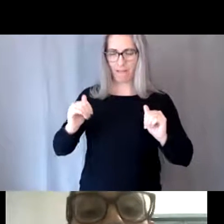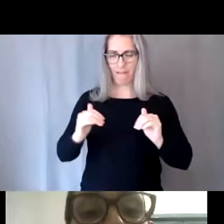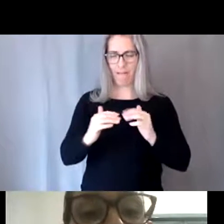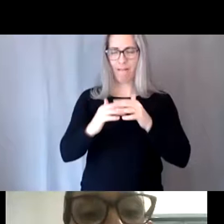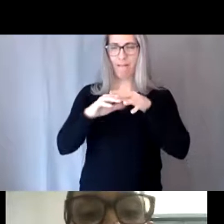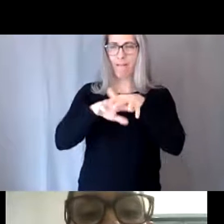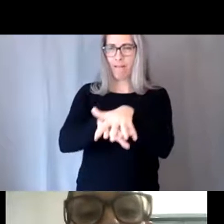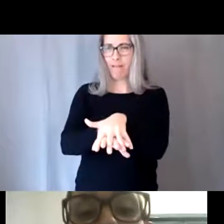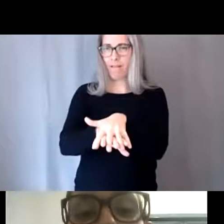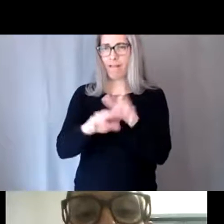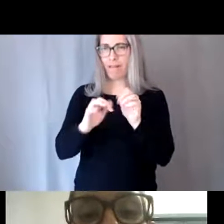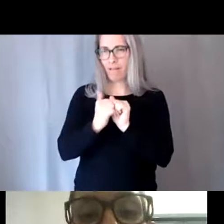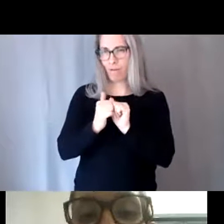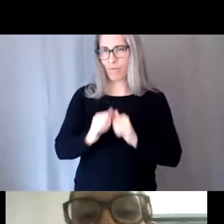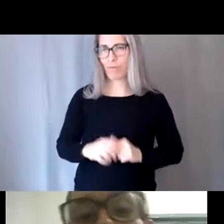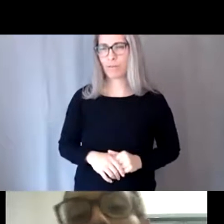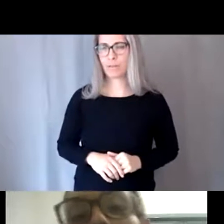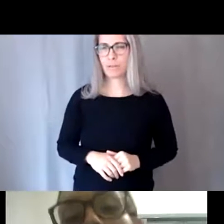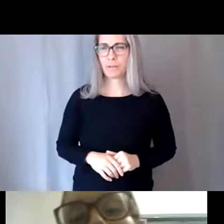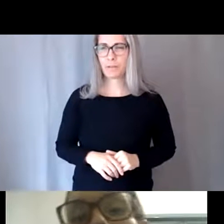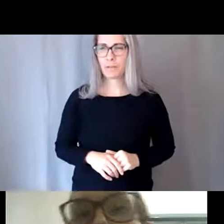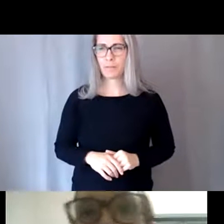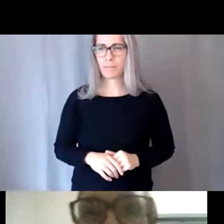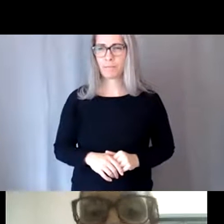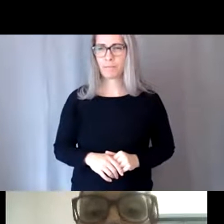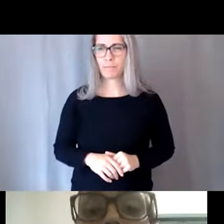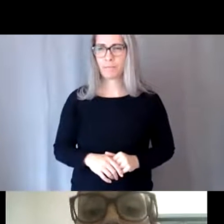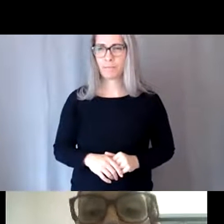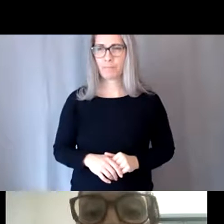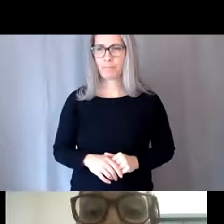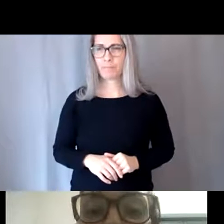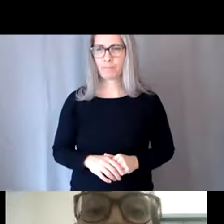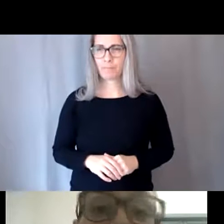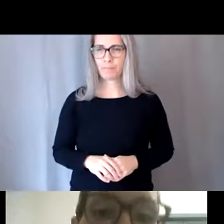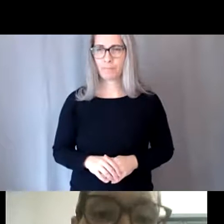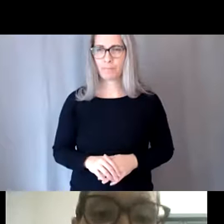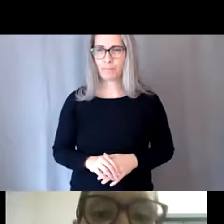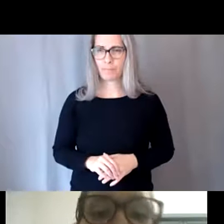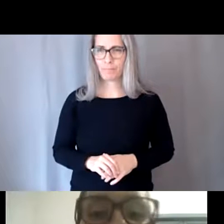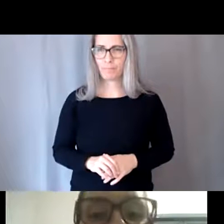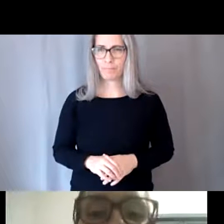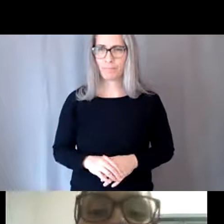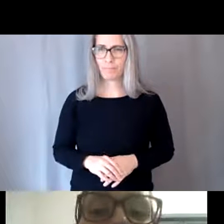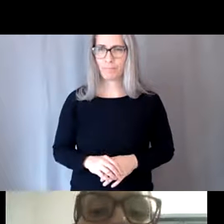ethnographical example or an ethnographical glimpse of this